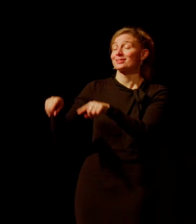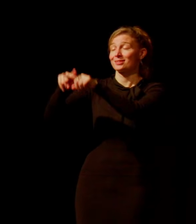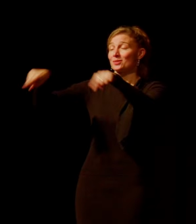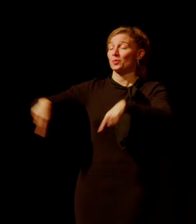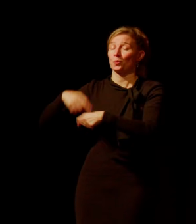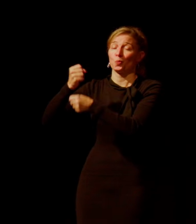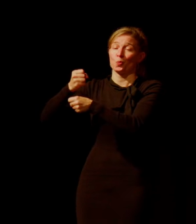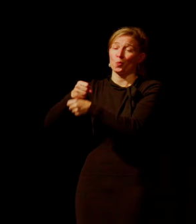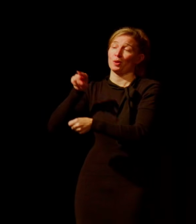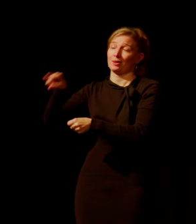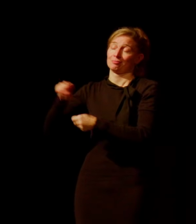Thank you.